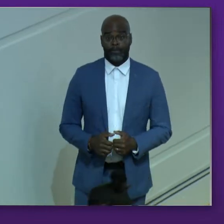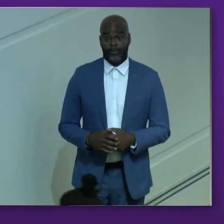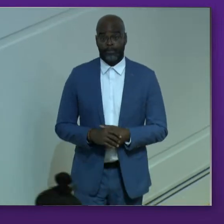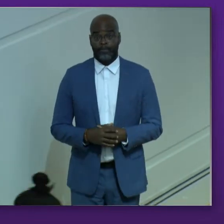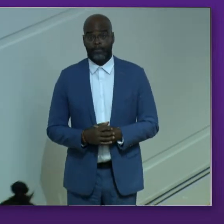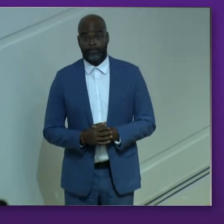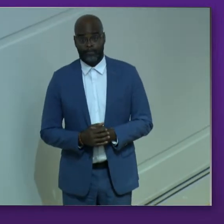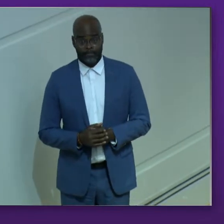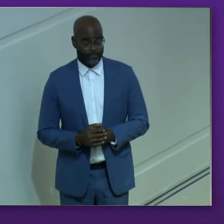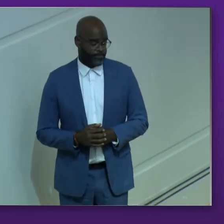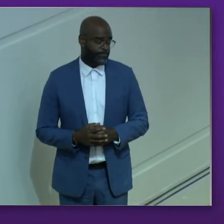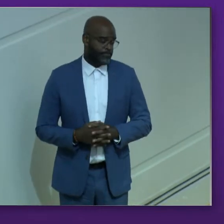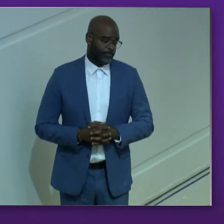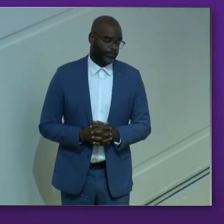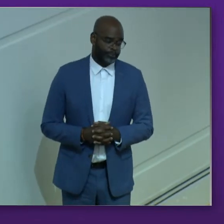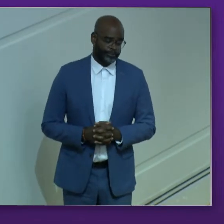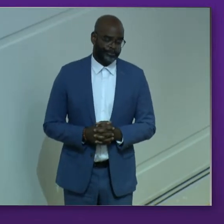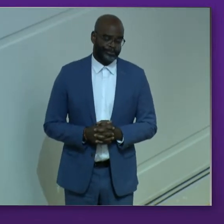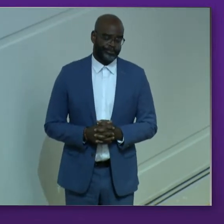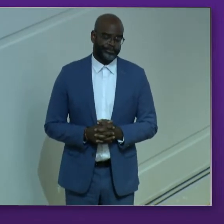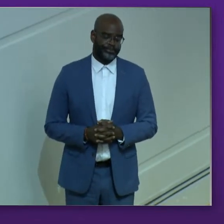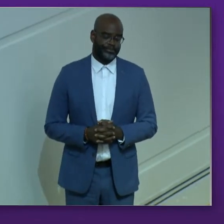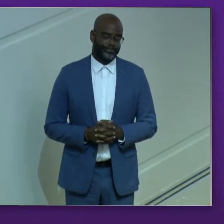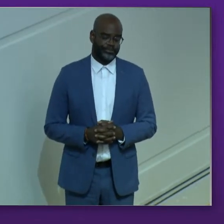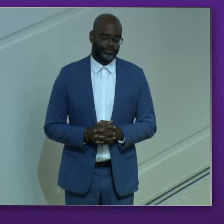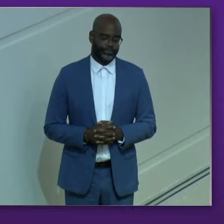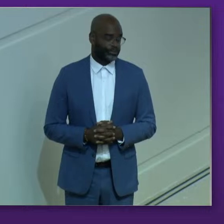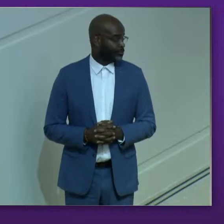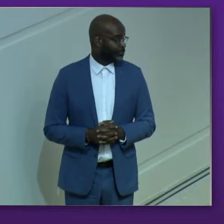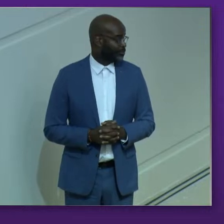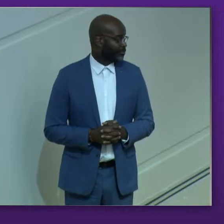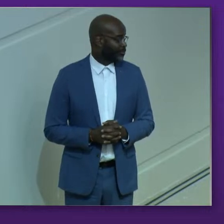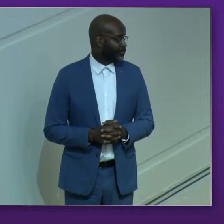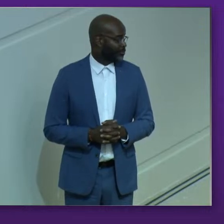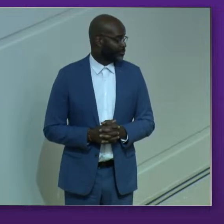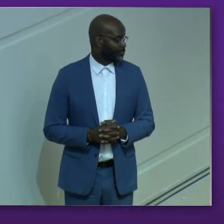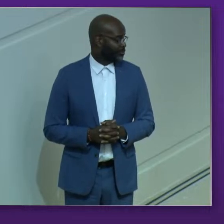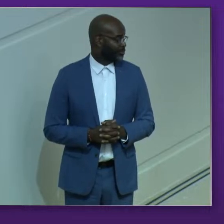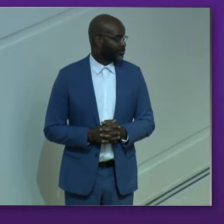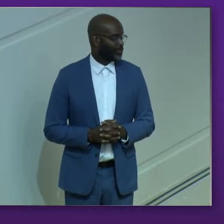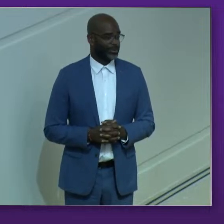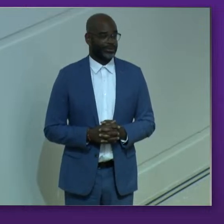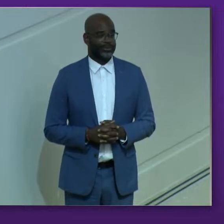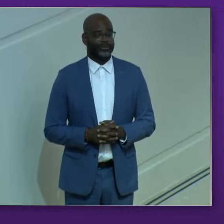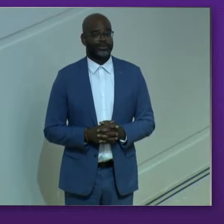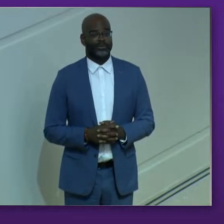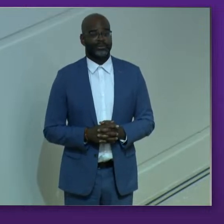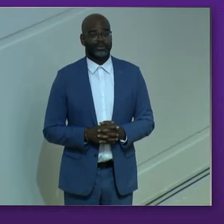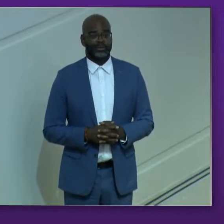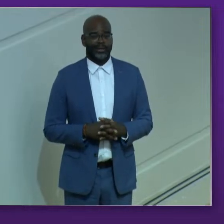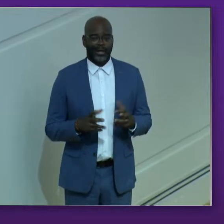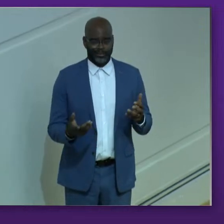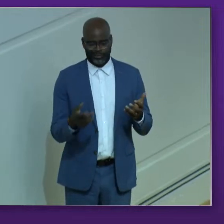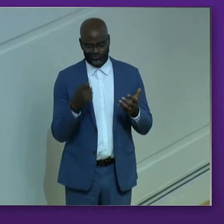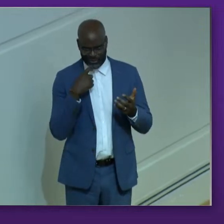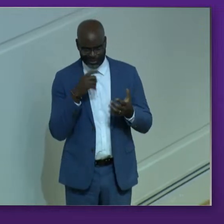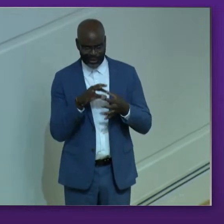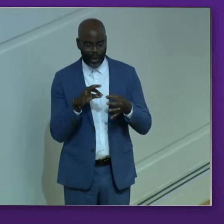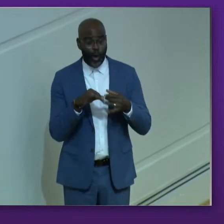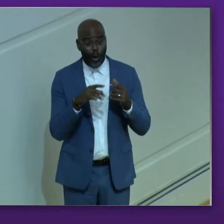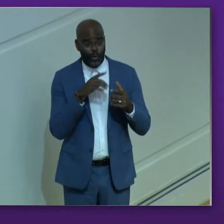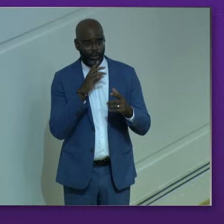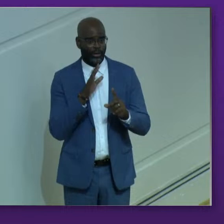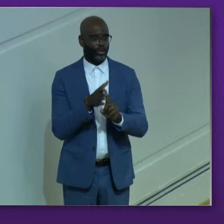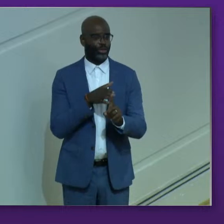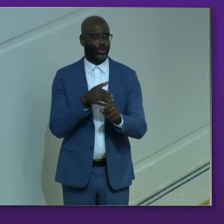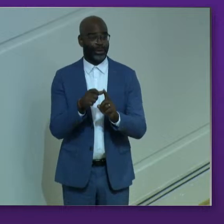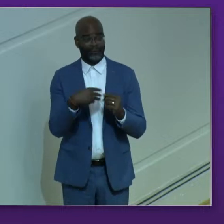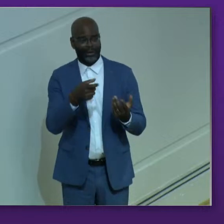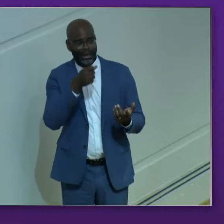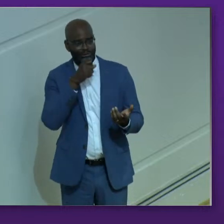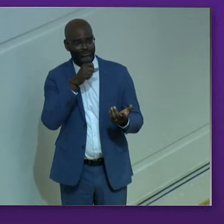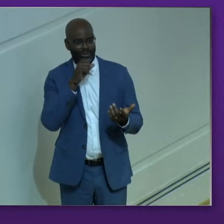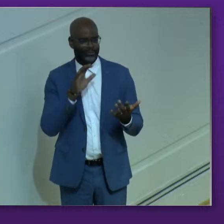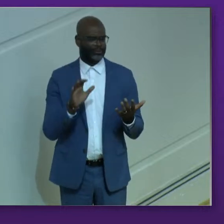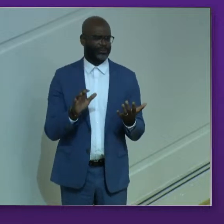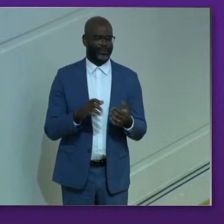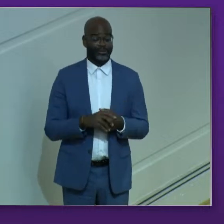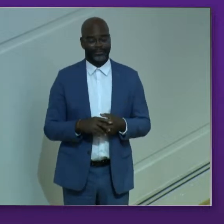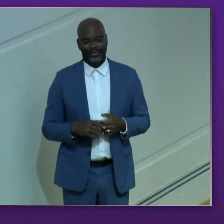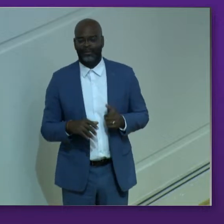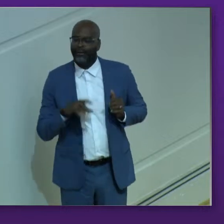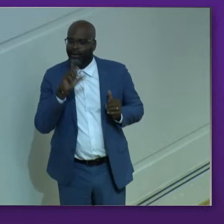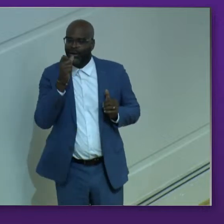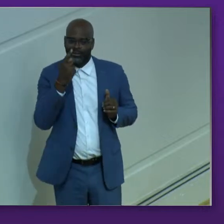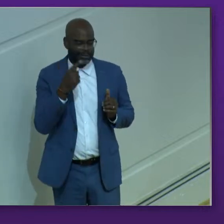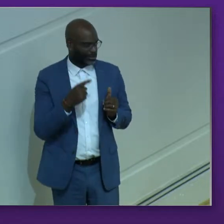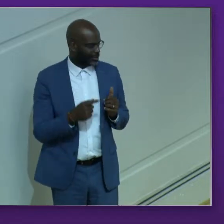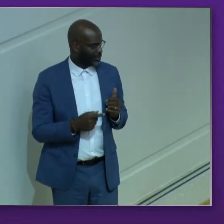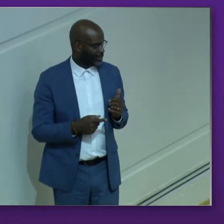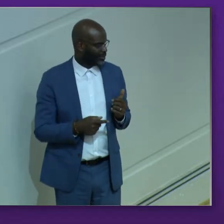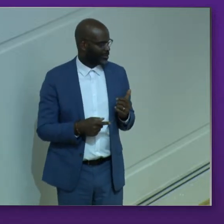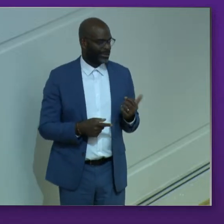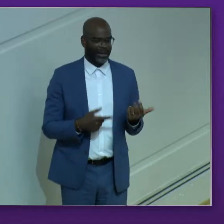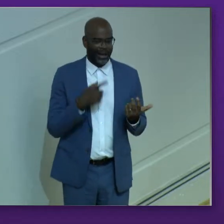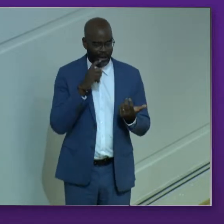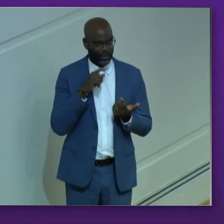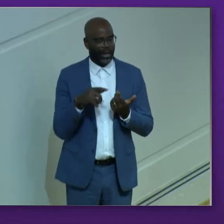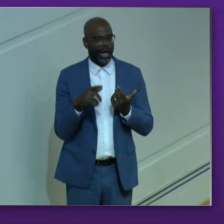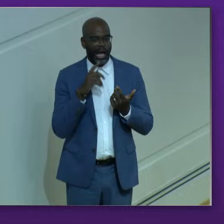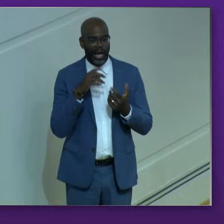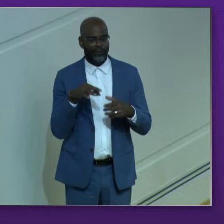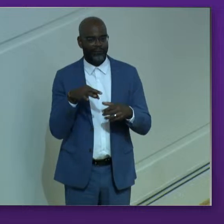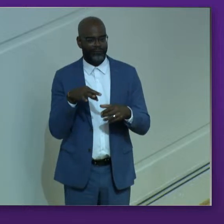Sherwin Collette: LEAVE IT